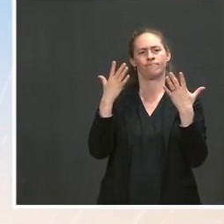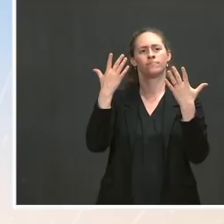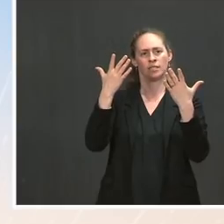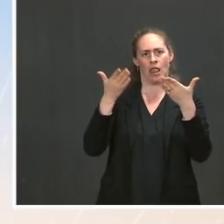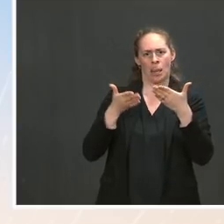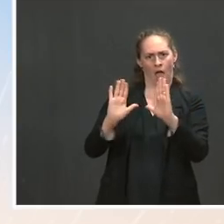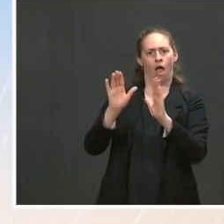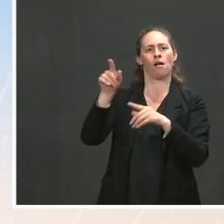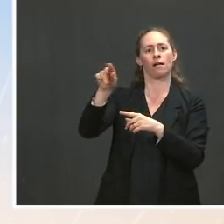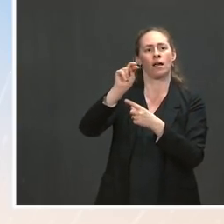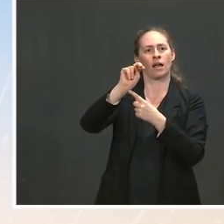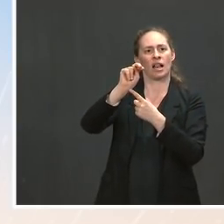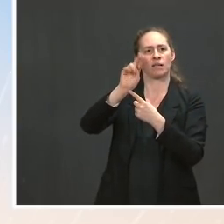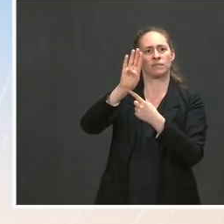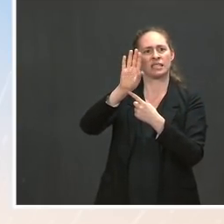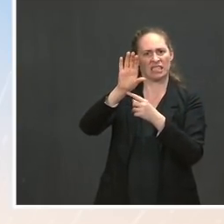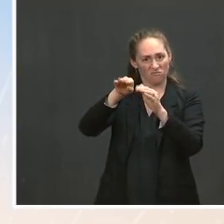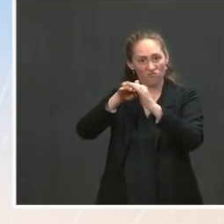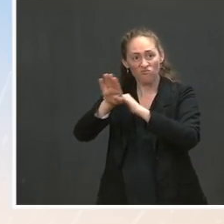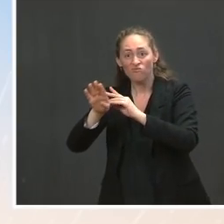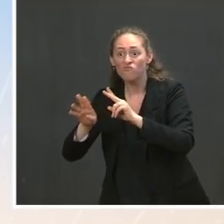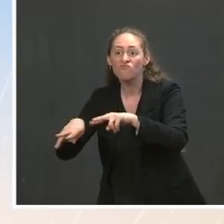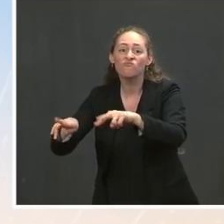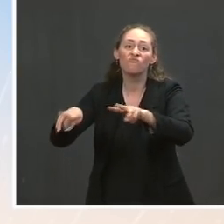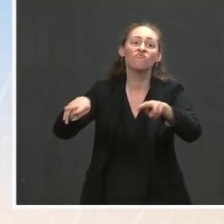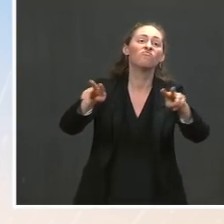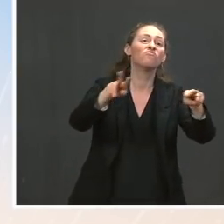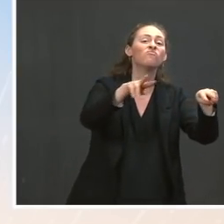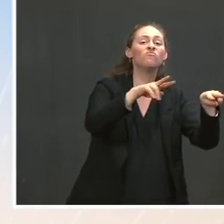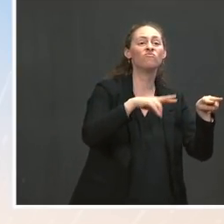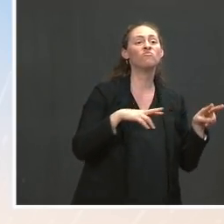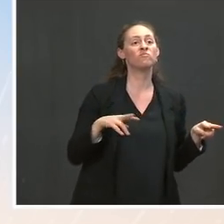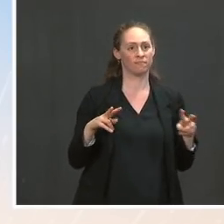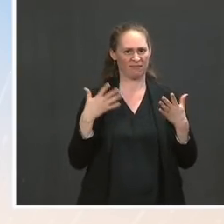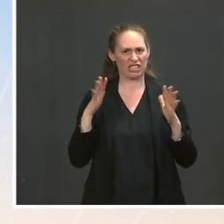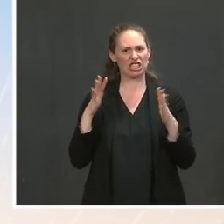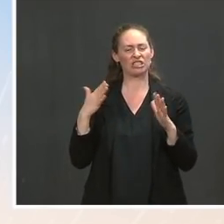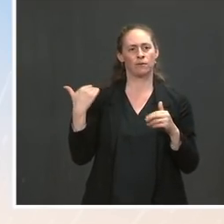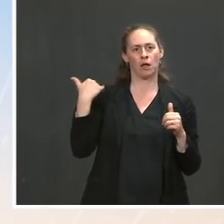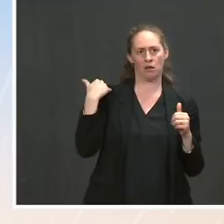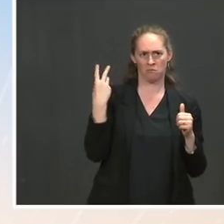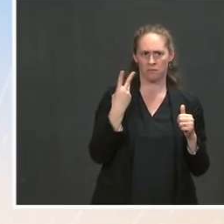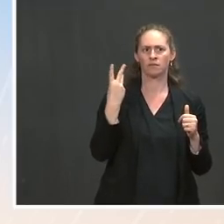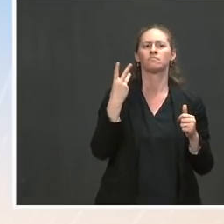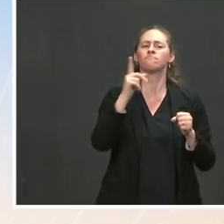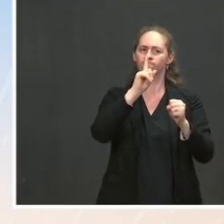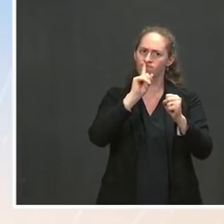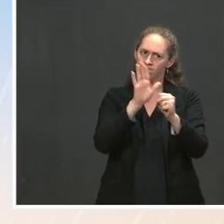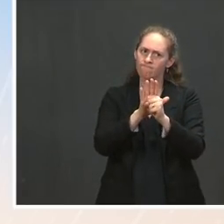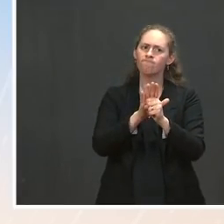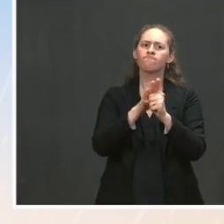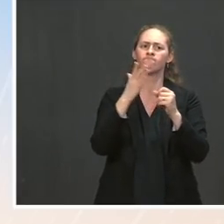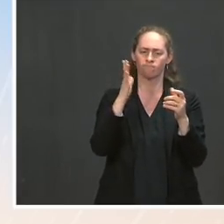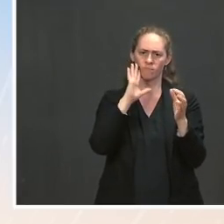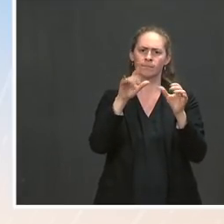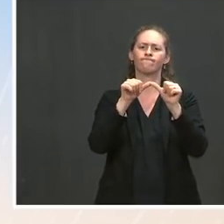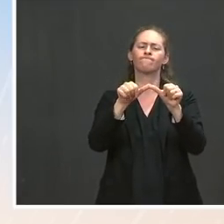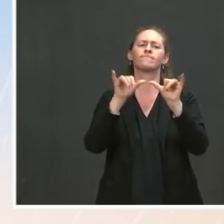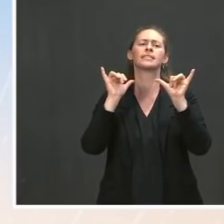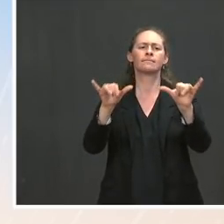and we're committed to increasing access and doing additional pools, making it available, these facilities, including the Border Patrol facilities,